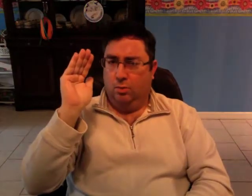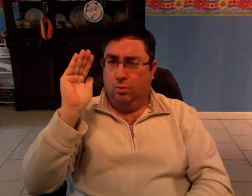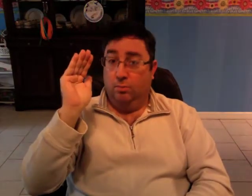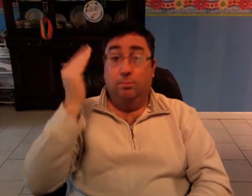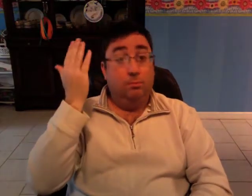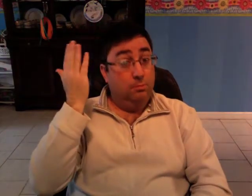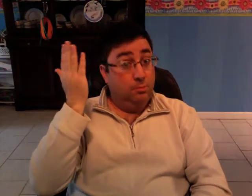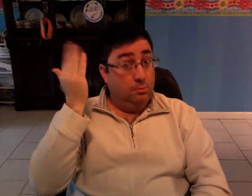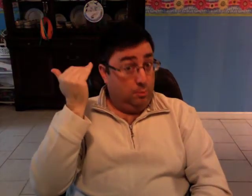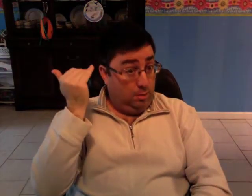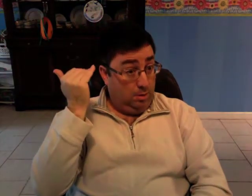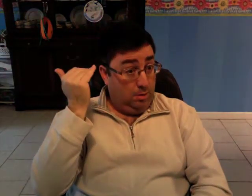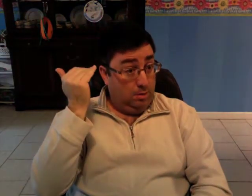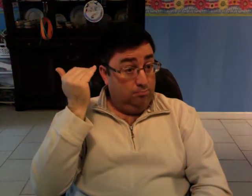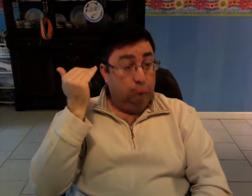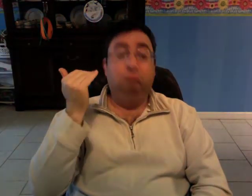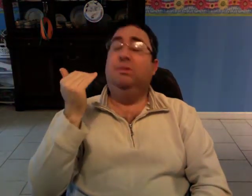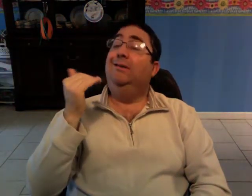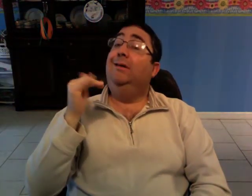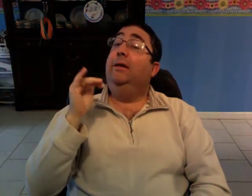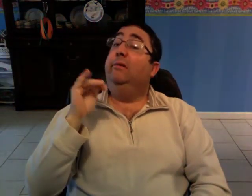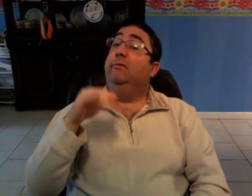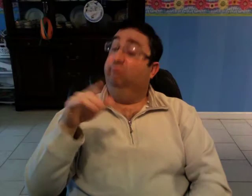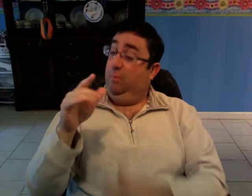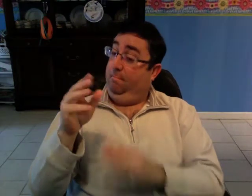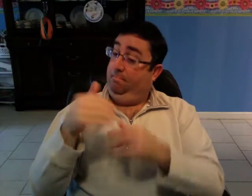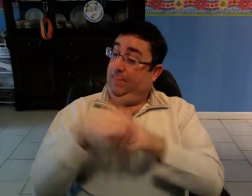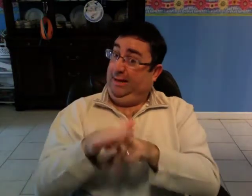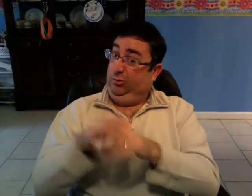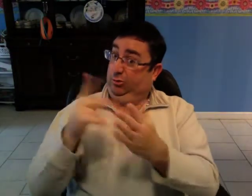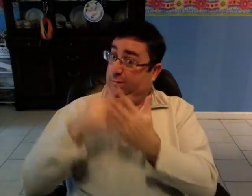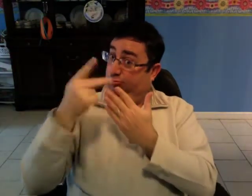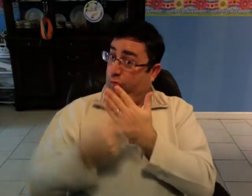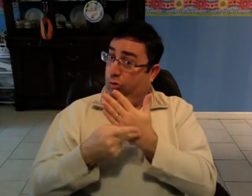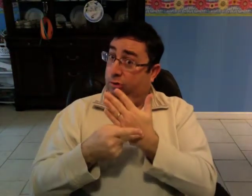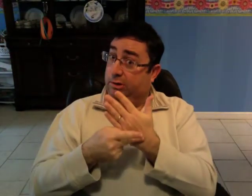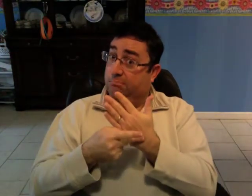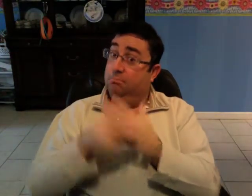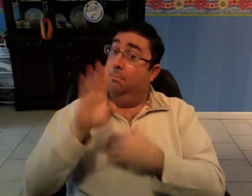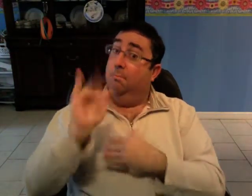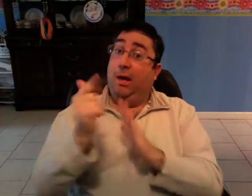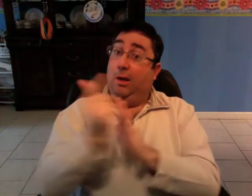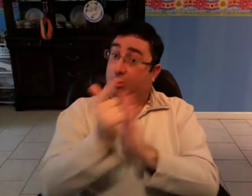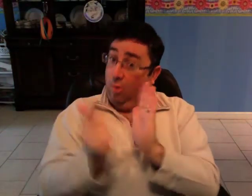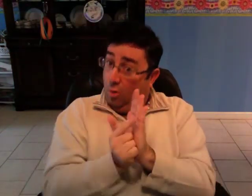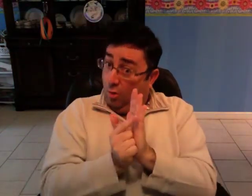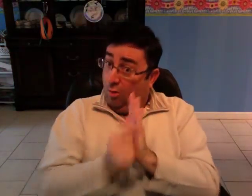Why? Mainstream programs, by law,